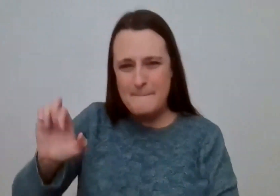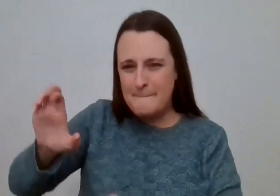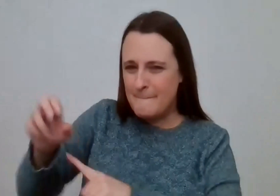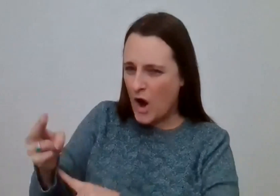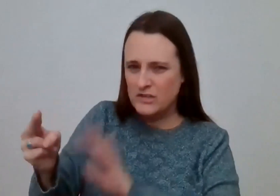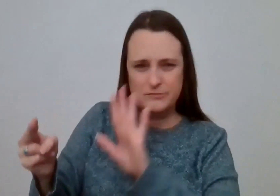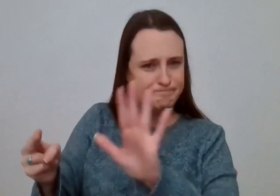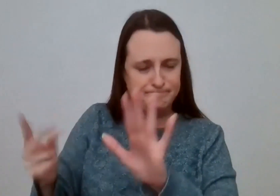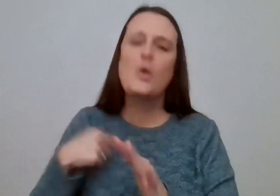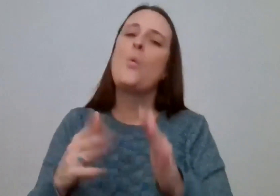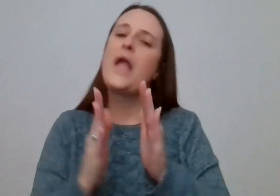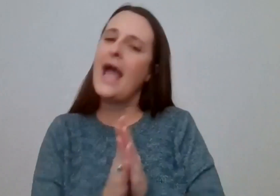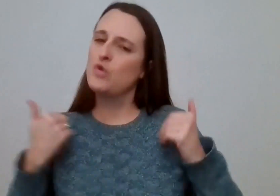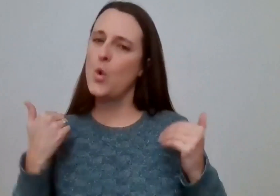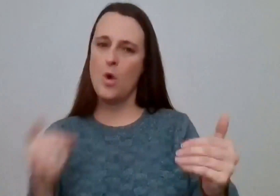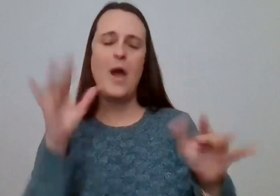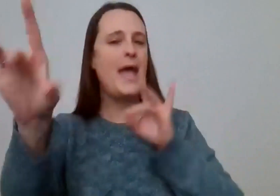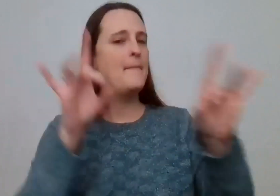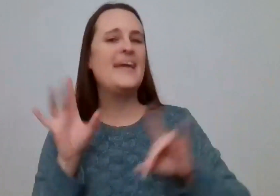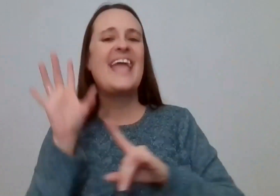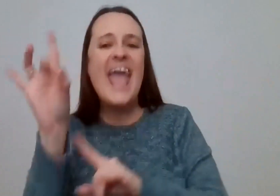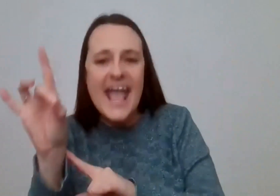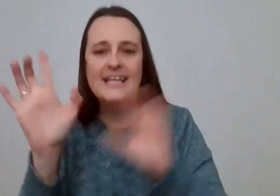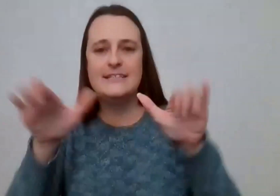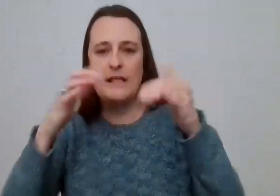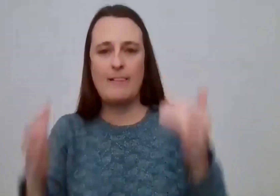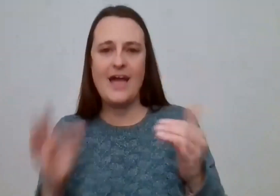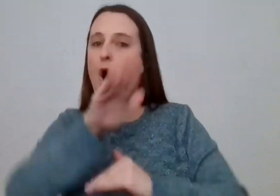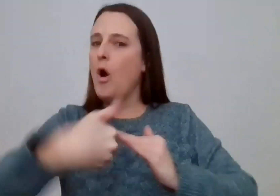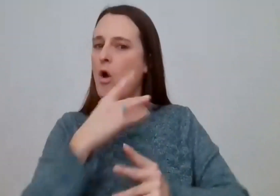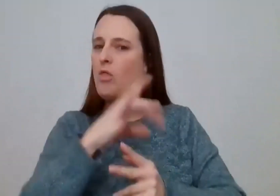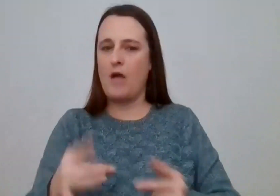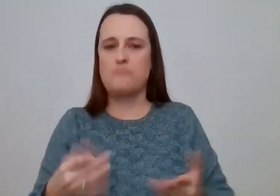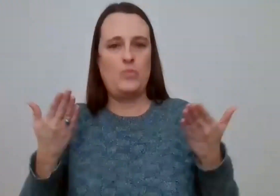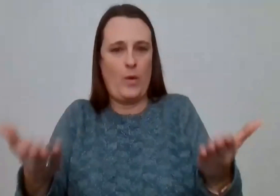meet with them so that all of their options are right there for them and if something were to